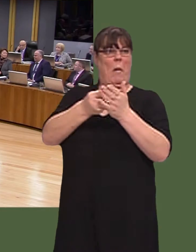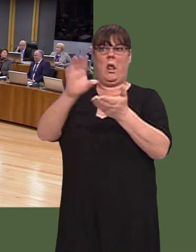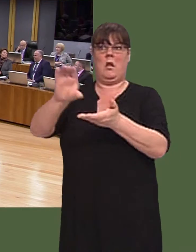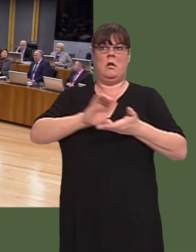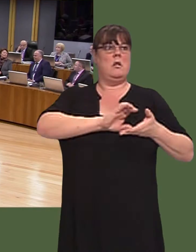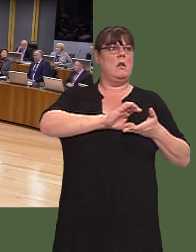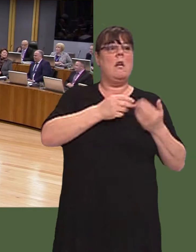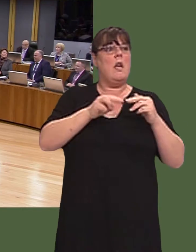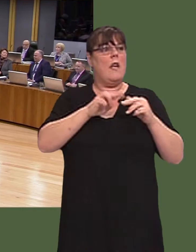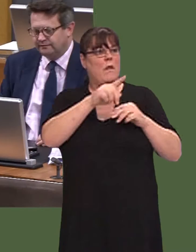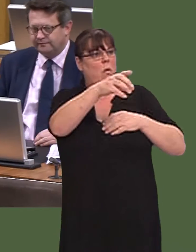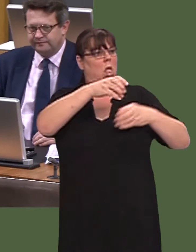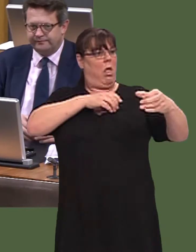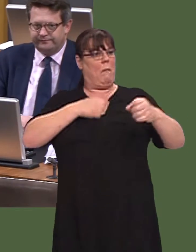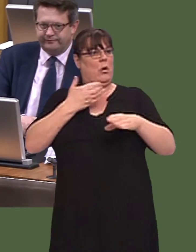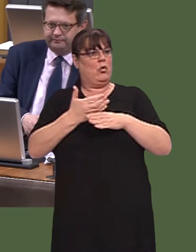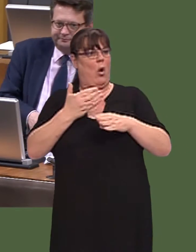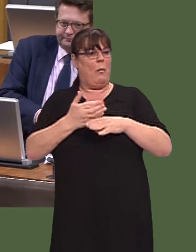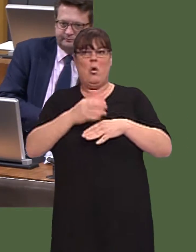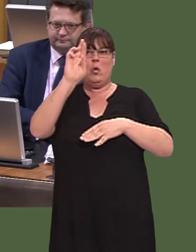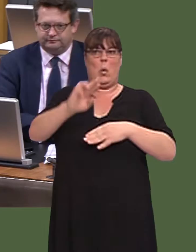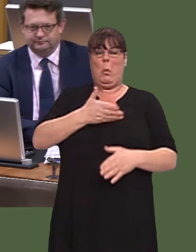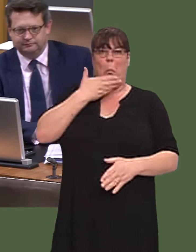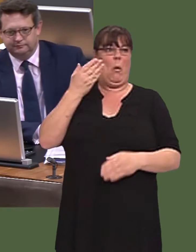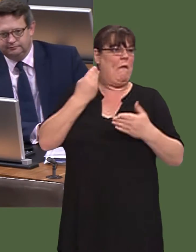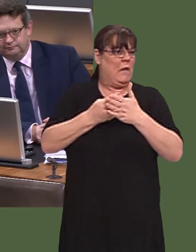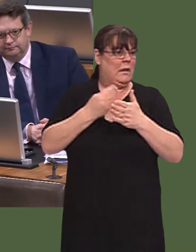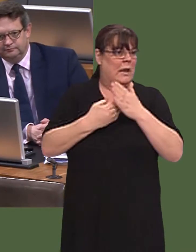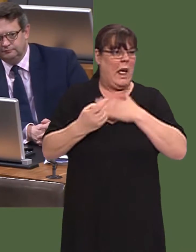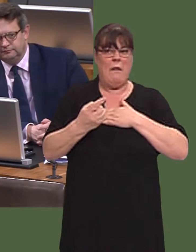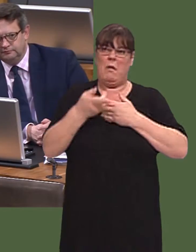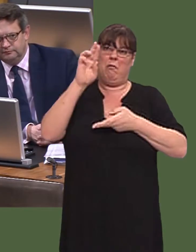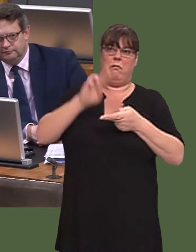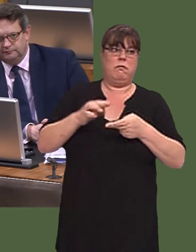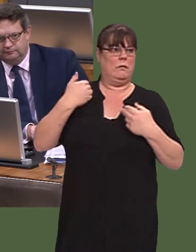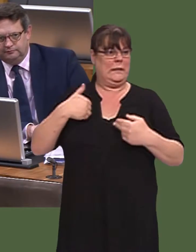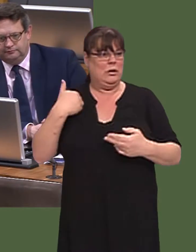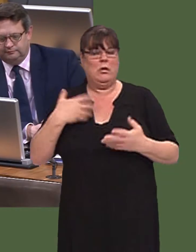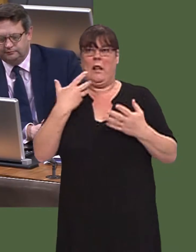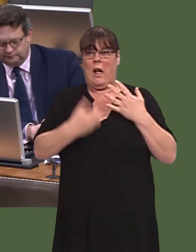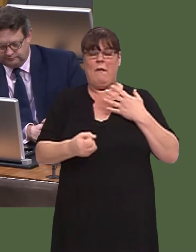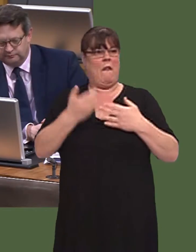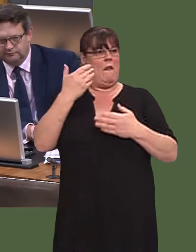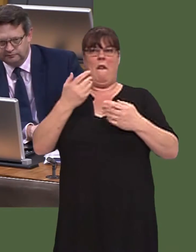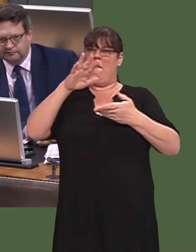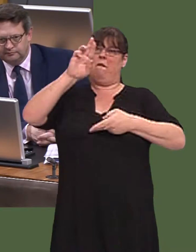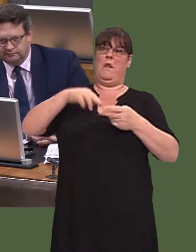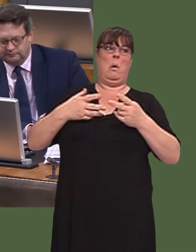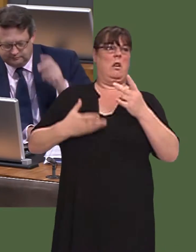If he had been in my job now, schools wouldíve been starved of funding, weíd have had fewer teachers and fewer achievements in our schools.